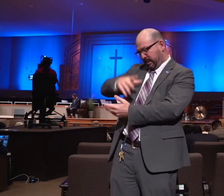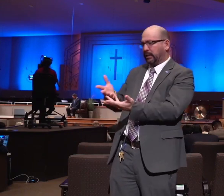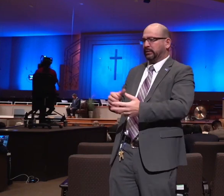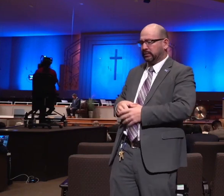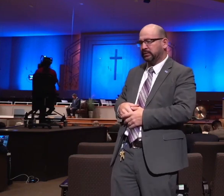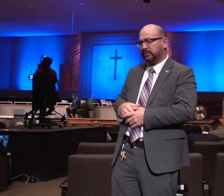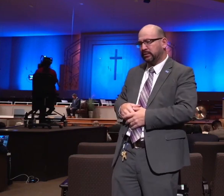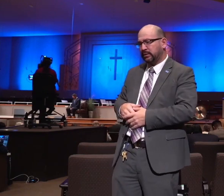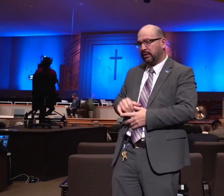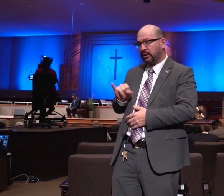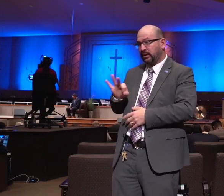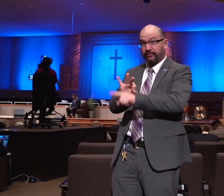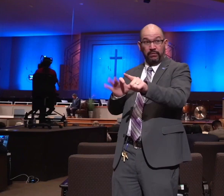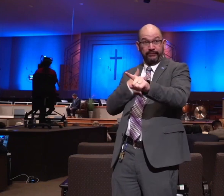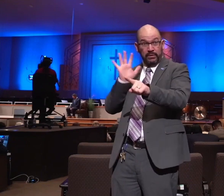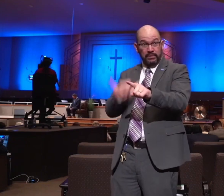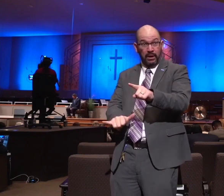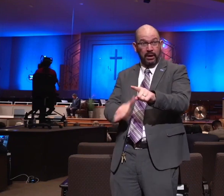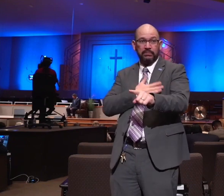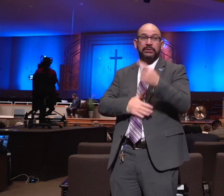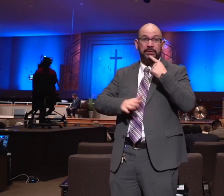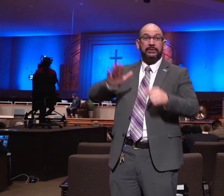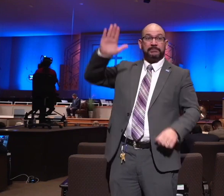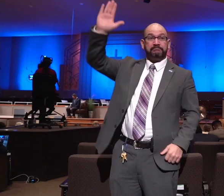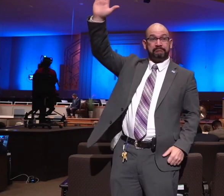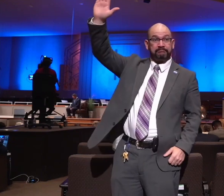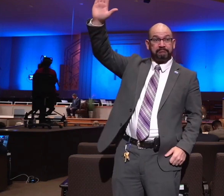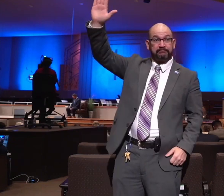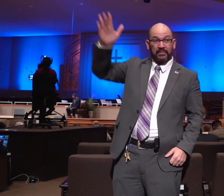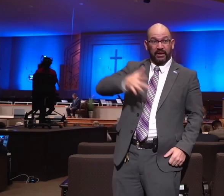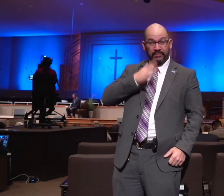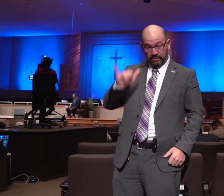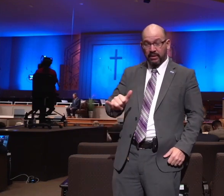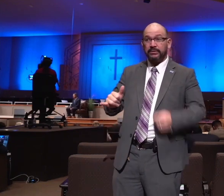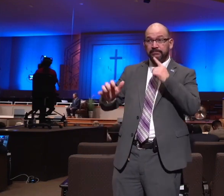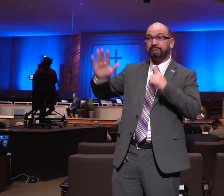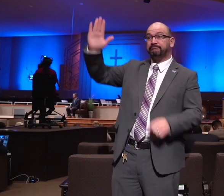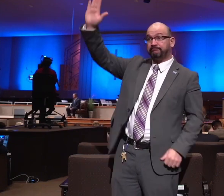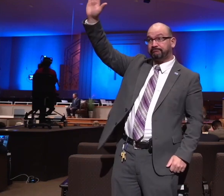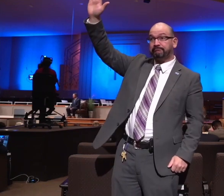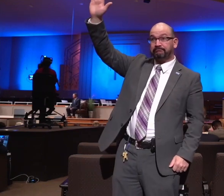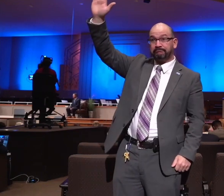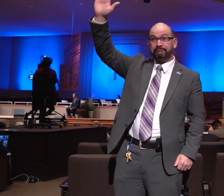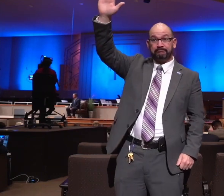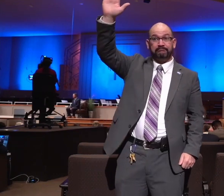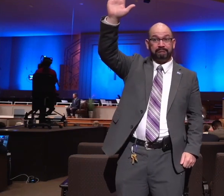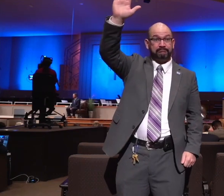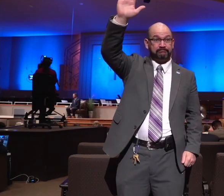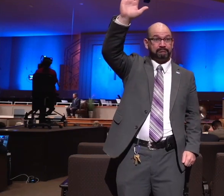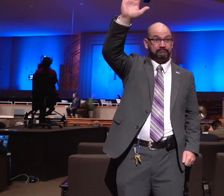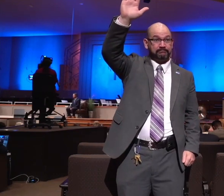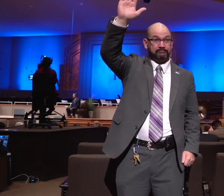if you say that would you raise your hand God bless you God bless you God